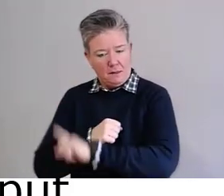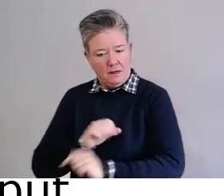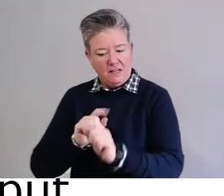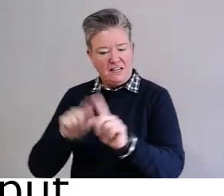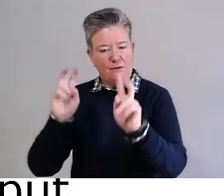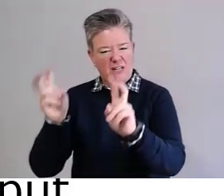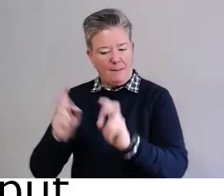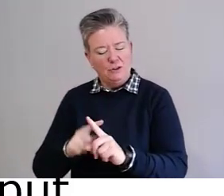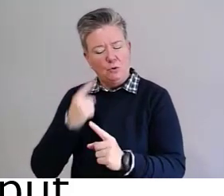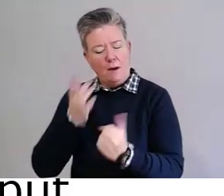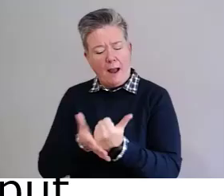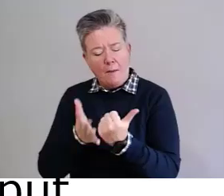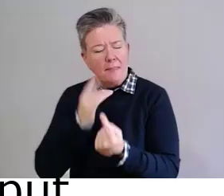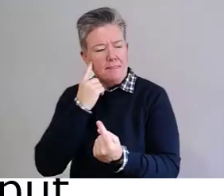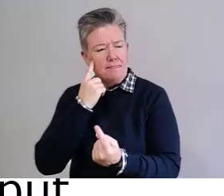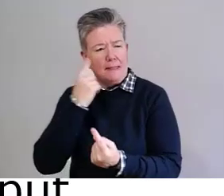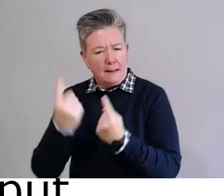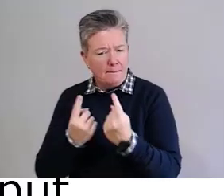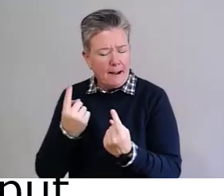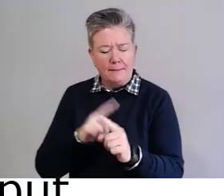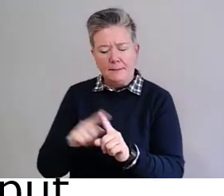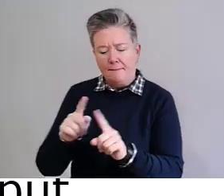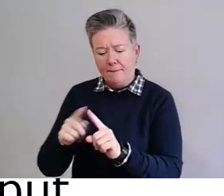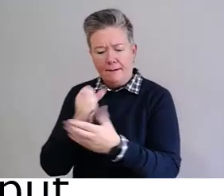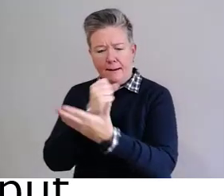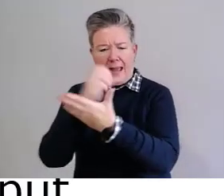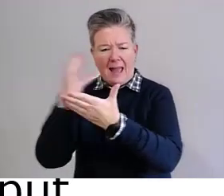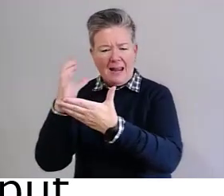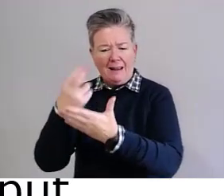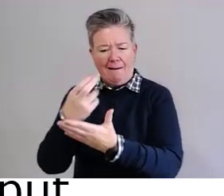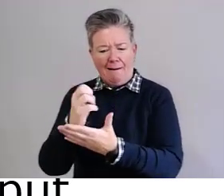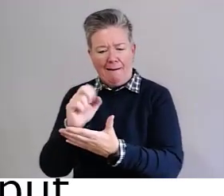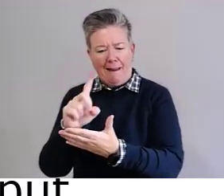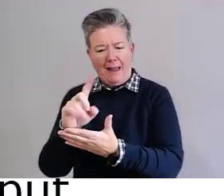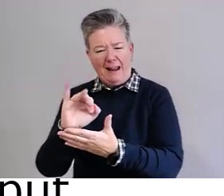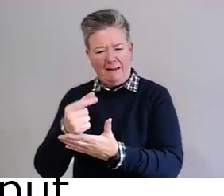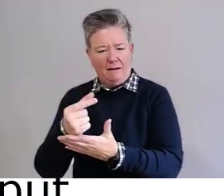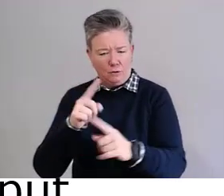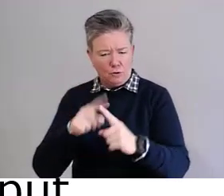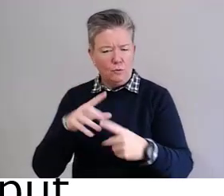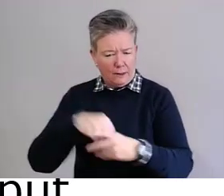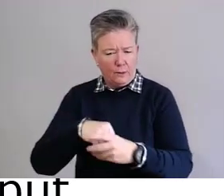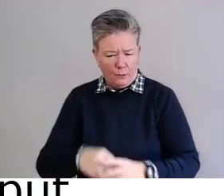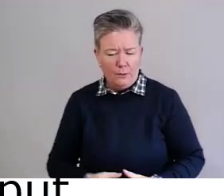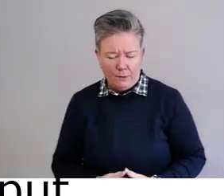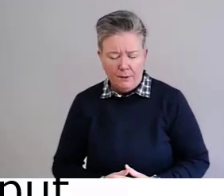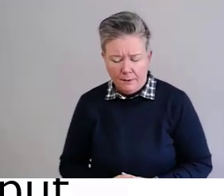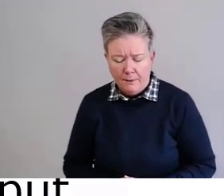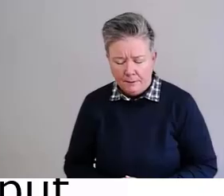to think about different headings that you might include.